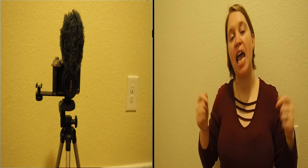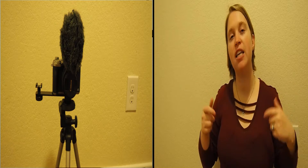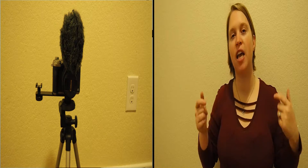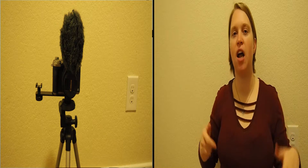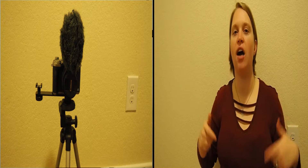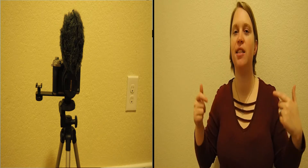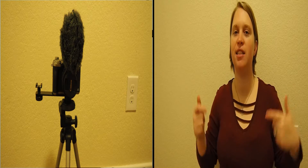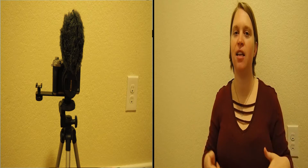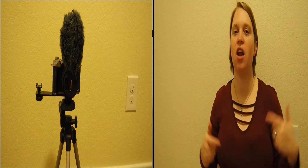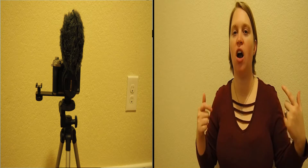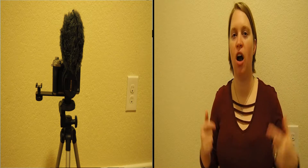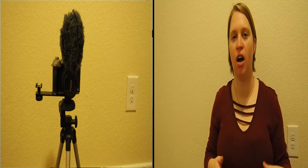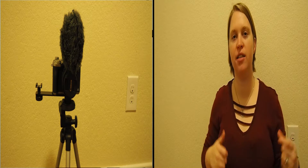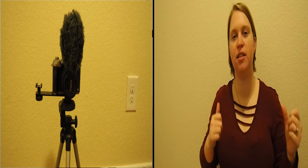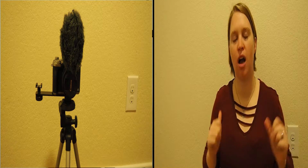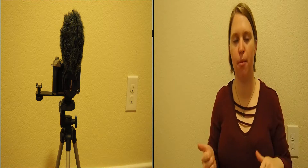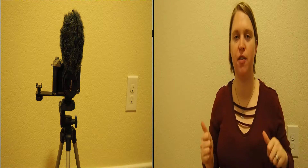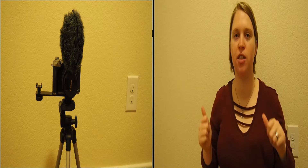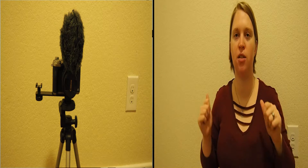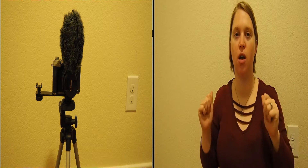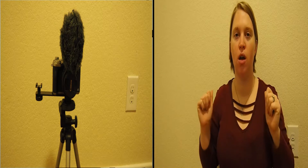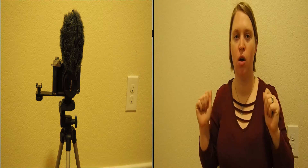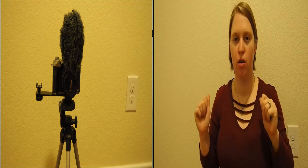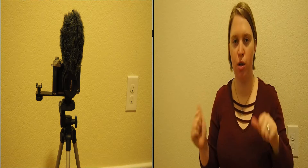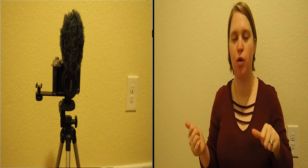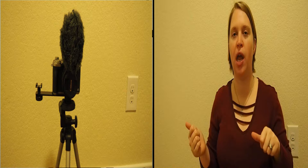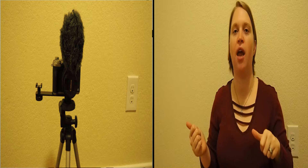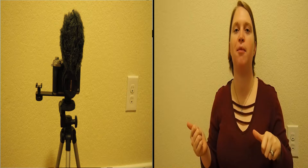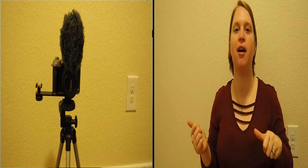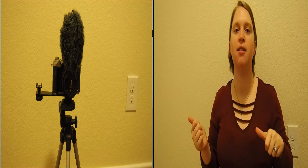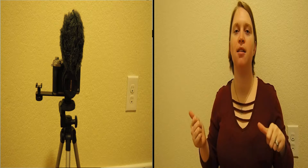it cannot sit on top of this new camera